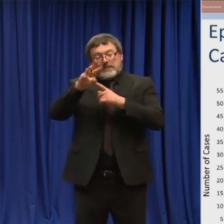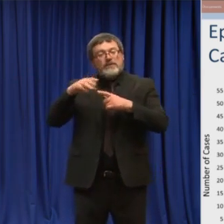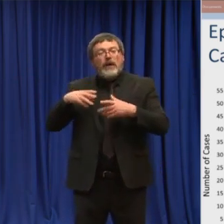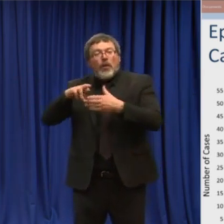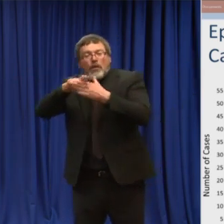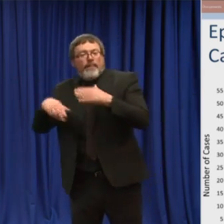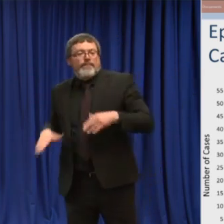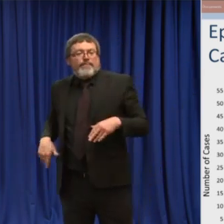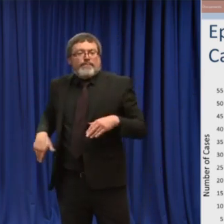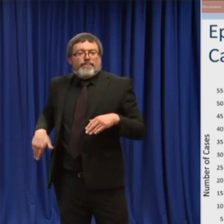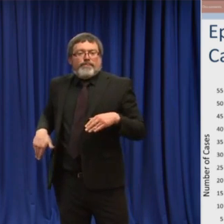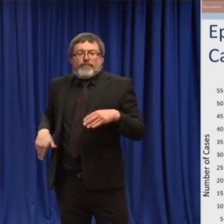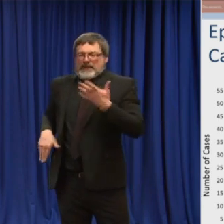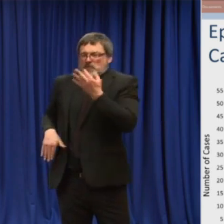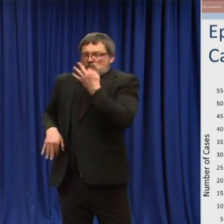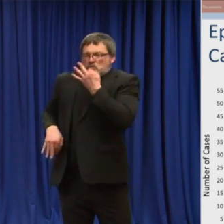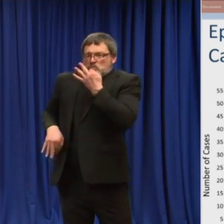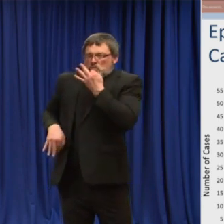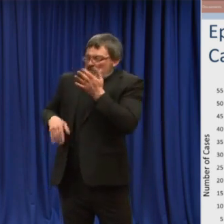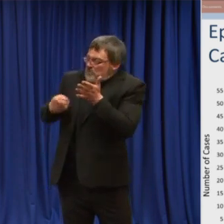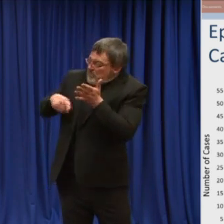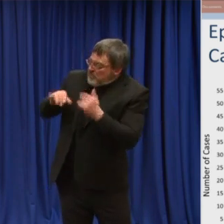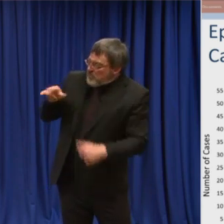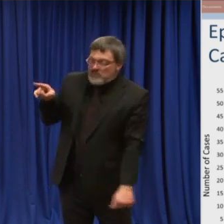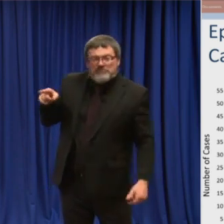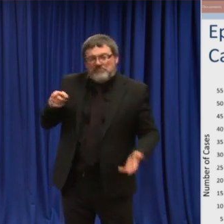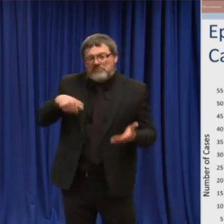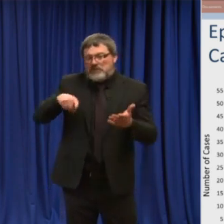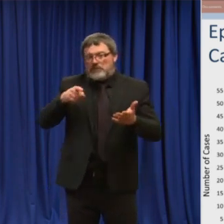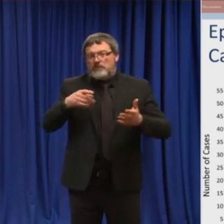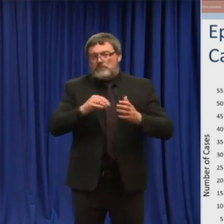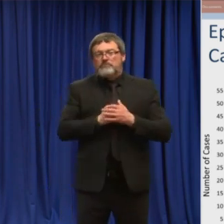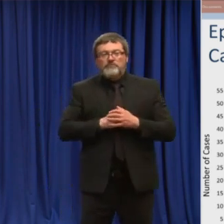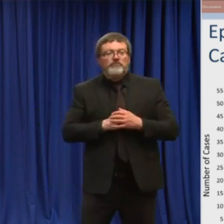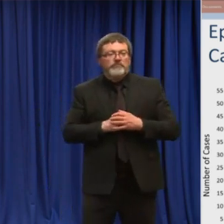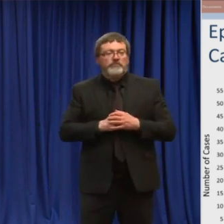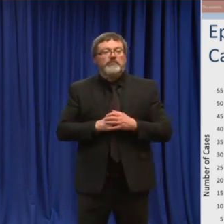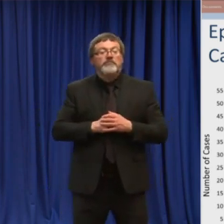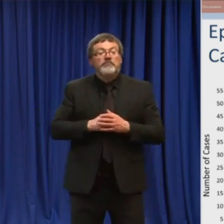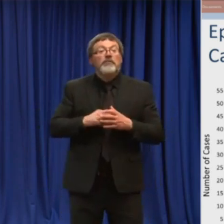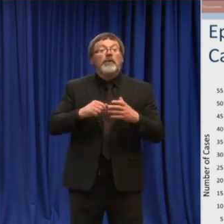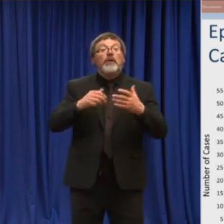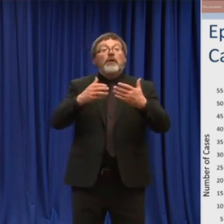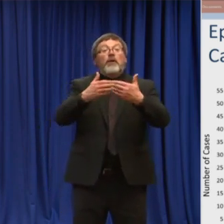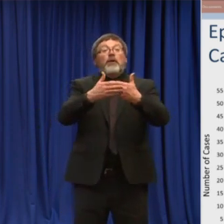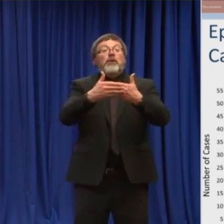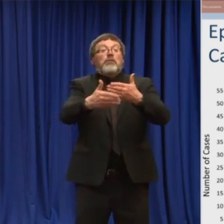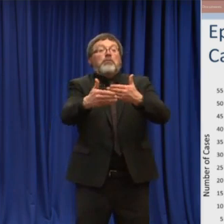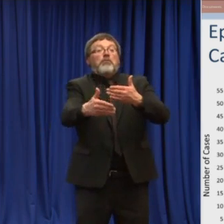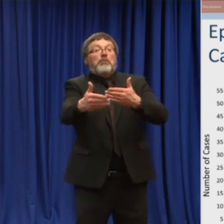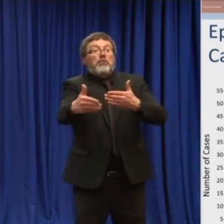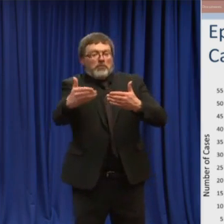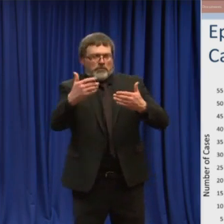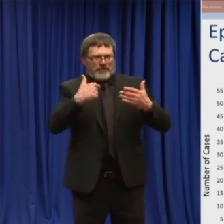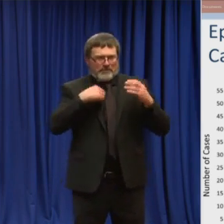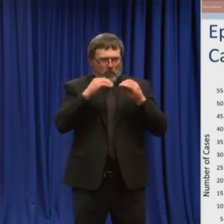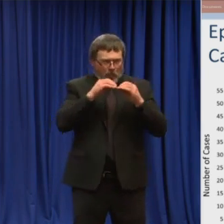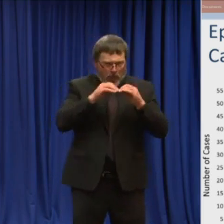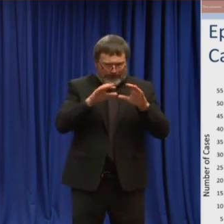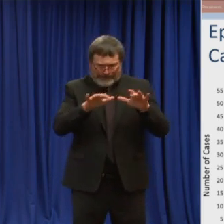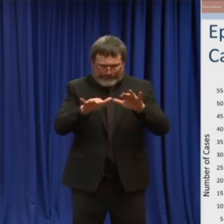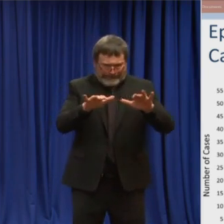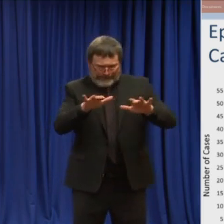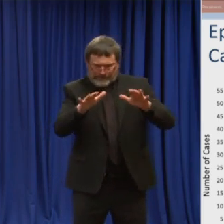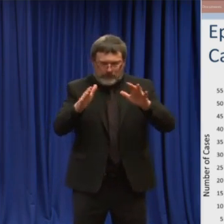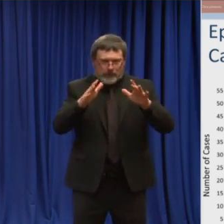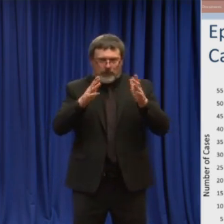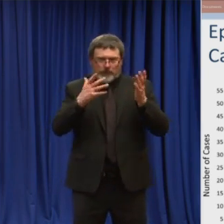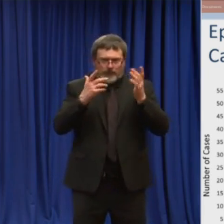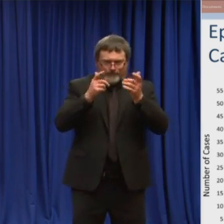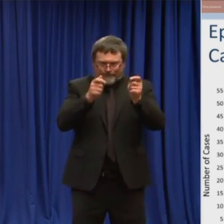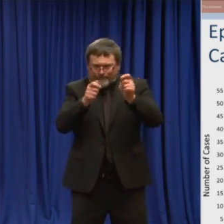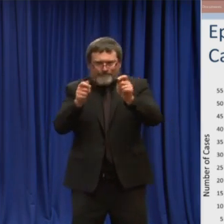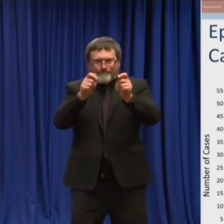AND SO I THINK THAT THIS PROVIDES SOME HELPFUL INFORMATION AS WE FOLLOW THESE NUMBERS FOR HOW THIS OUTBREAK IS GOING TO PROCEED INTO THE COMING, YOU KNOW COUPLE OF